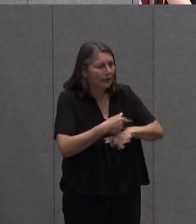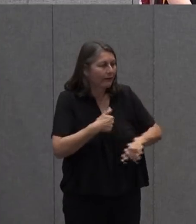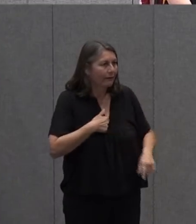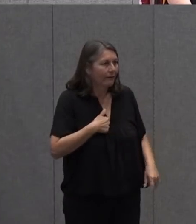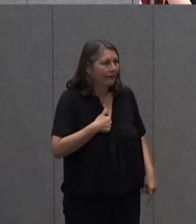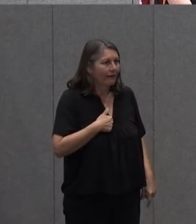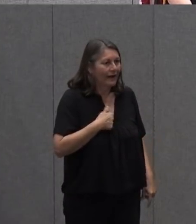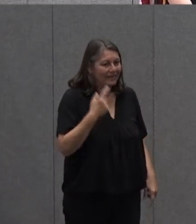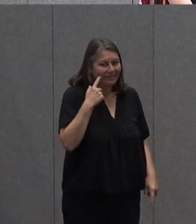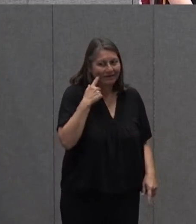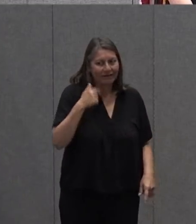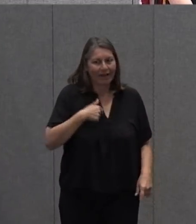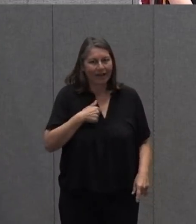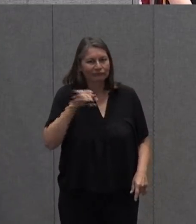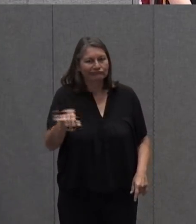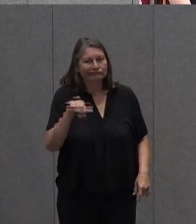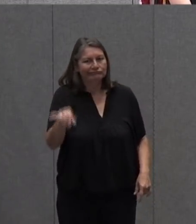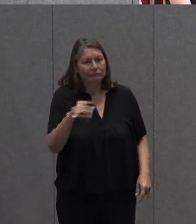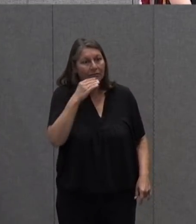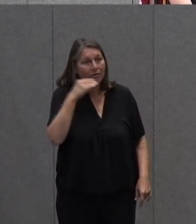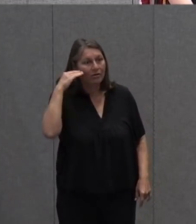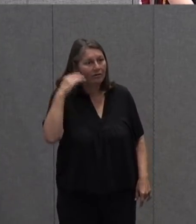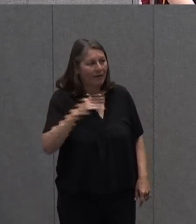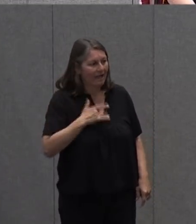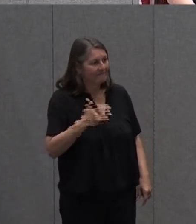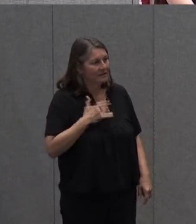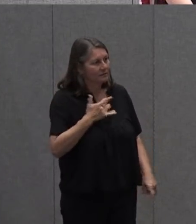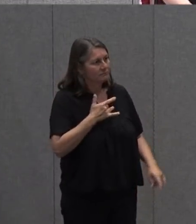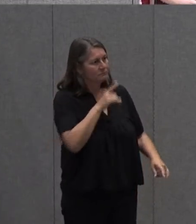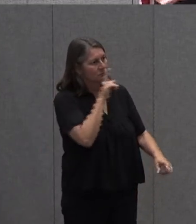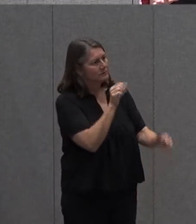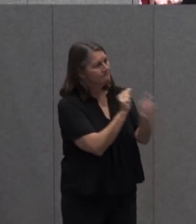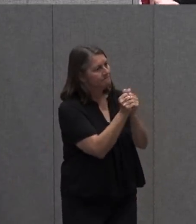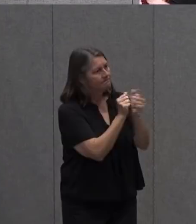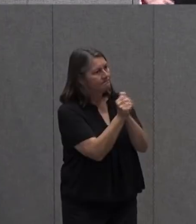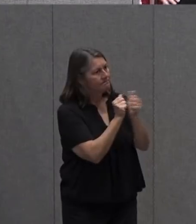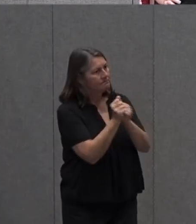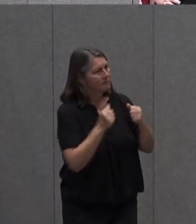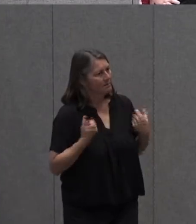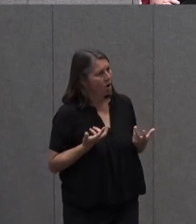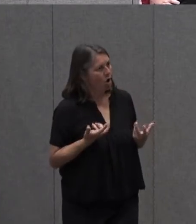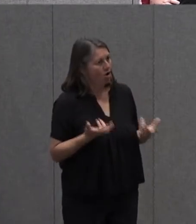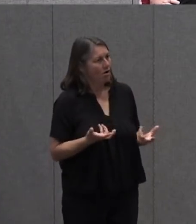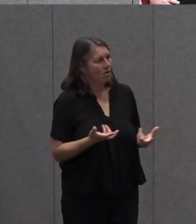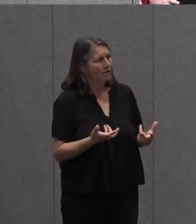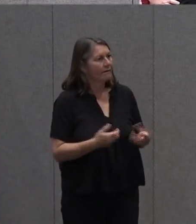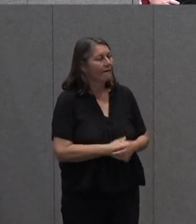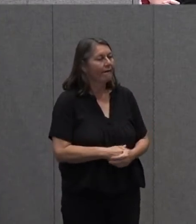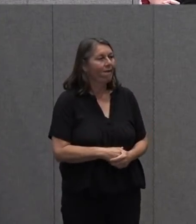from being home so much, I'm feeling very competitive. Okay. - I don't know why. I'm happy for you.